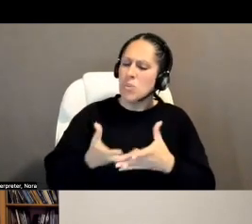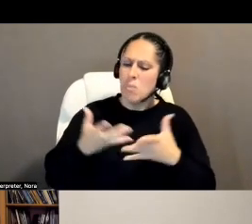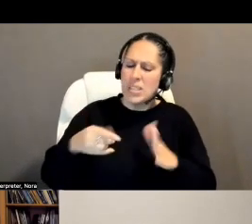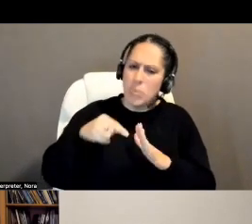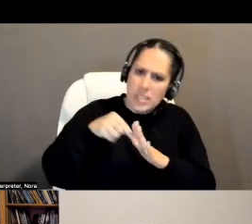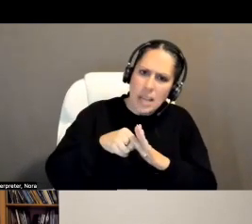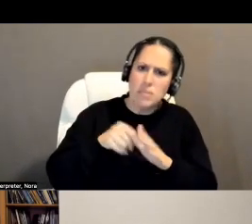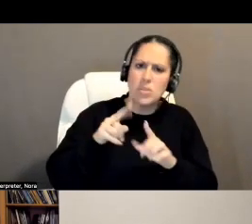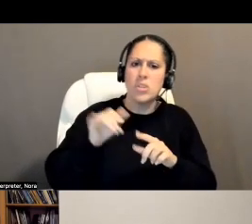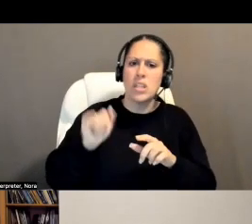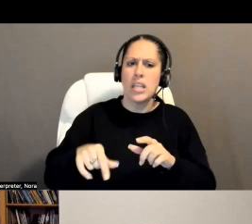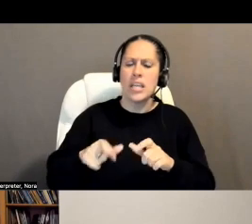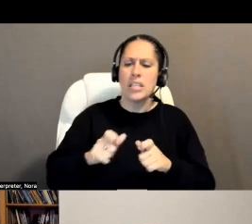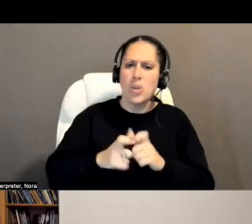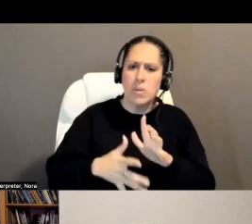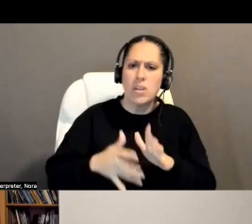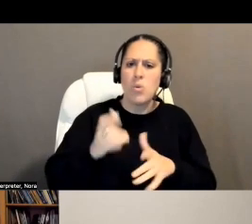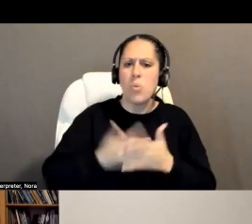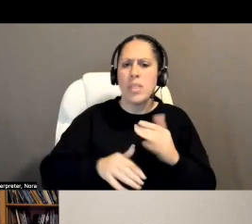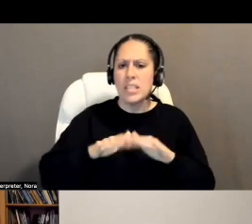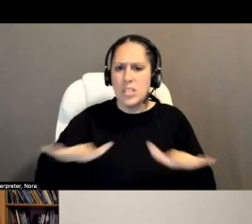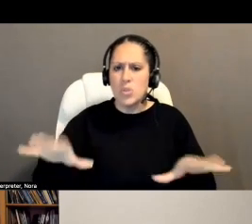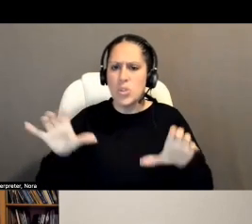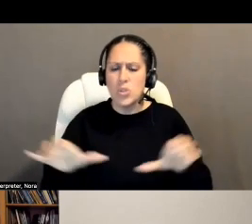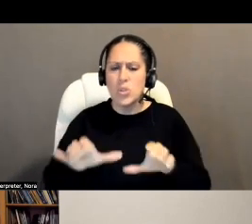interpretation, and also to what the children are doing, you know.